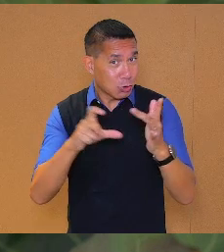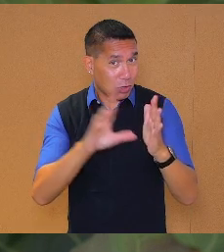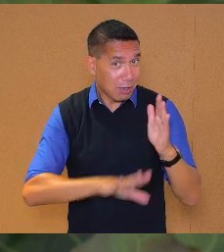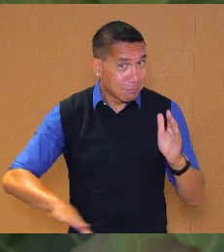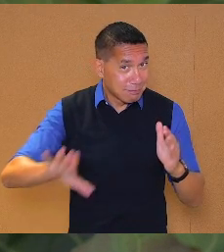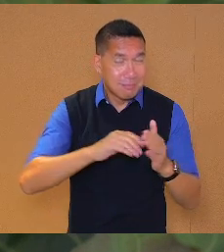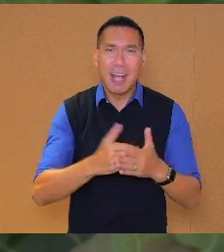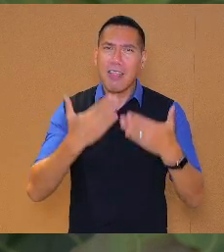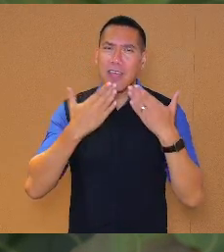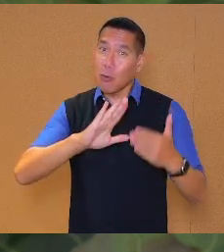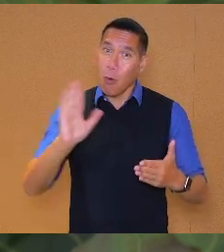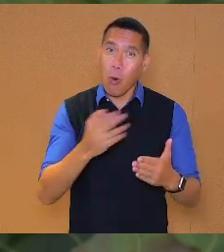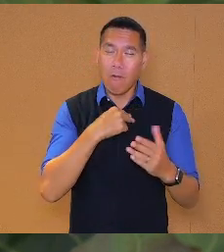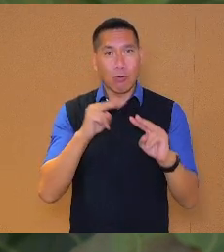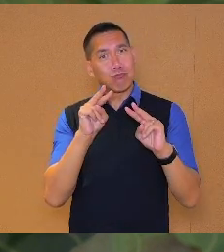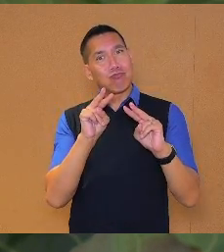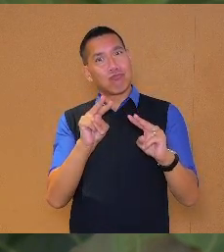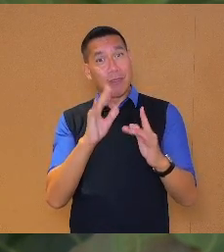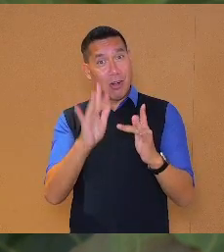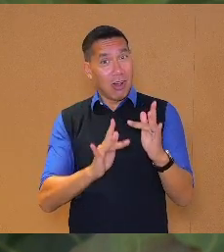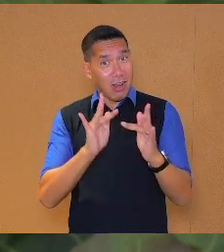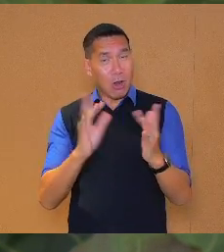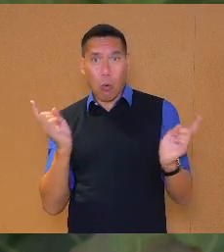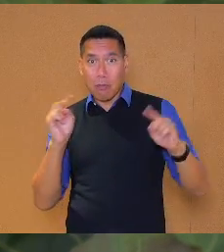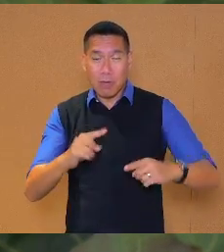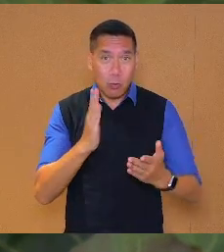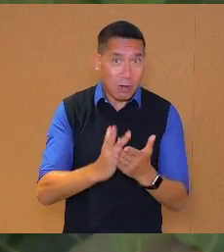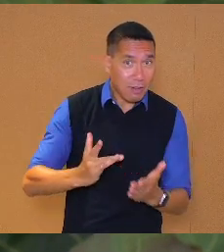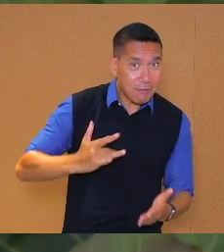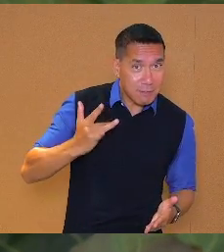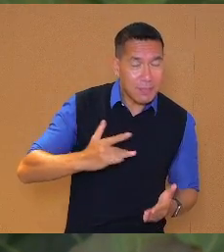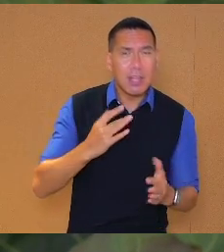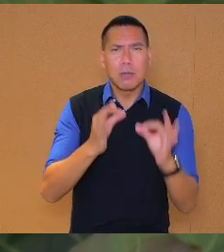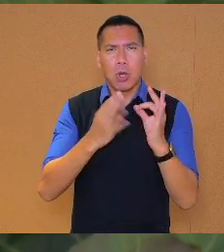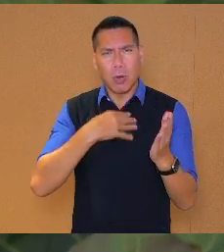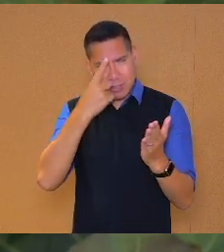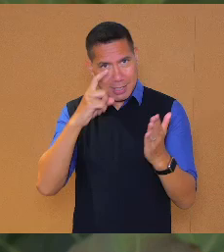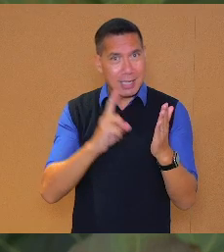albeit online. I would especially like to